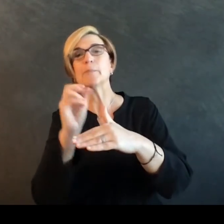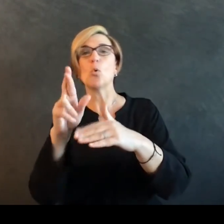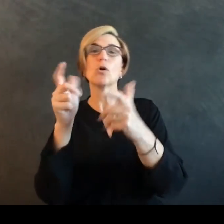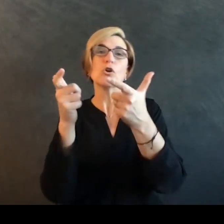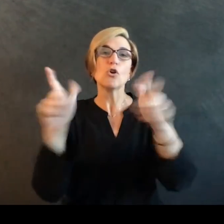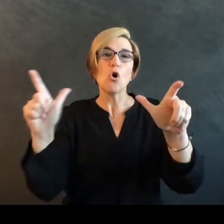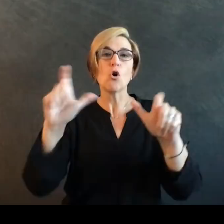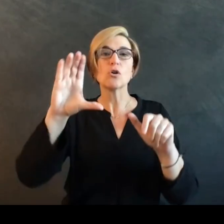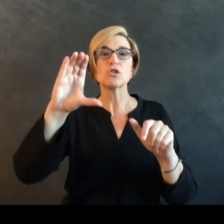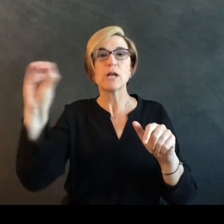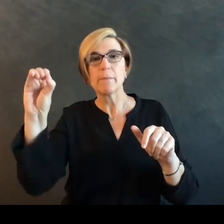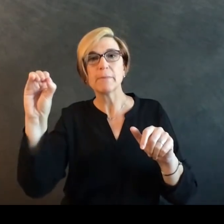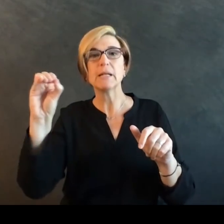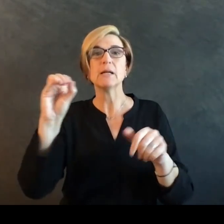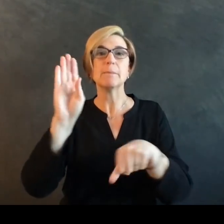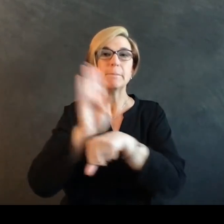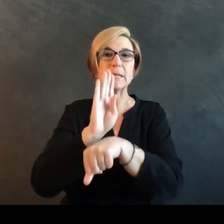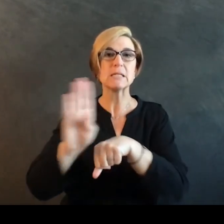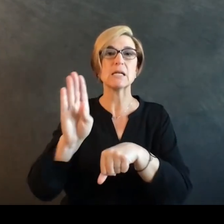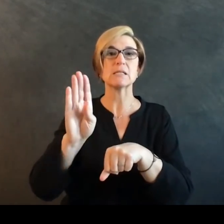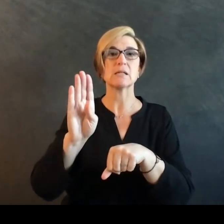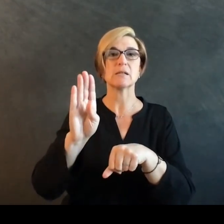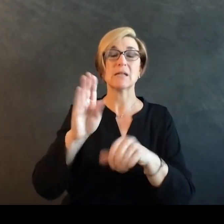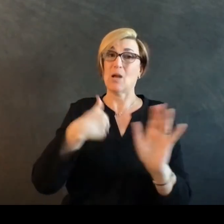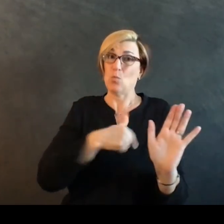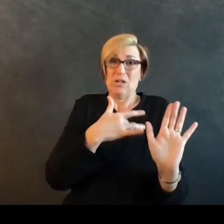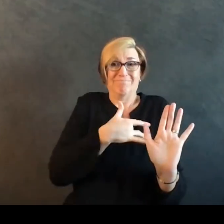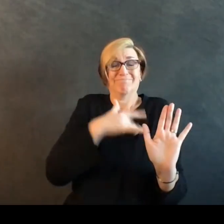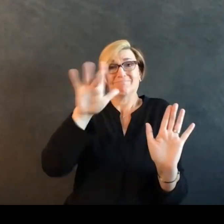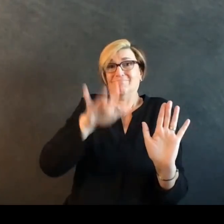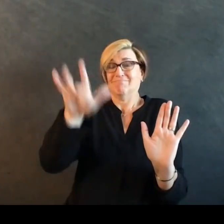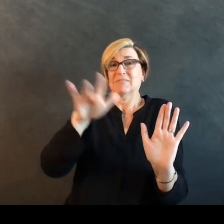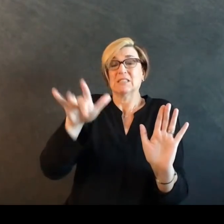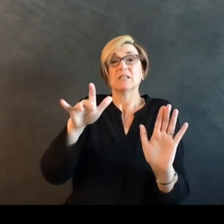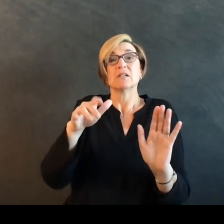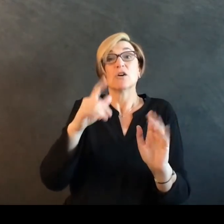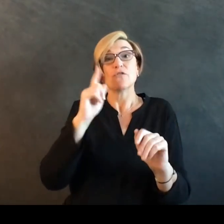can't afford and for those people the Enhanced unemployment will be a